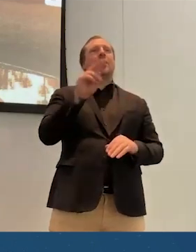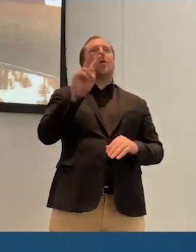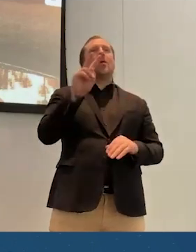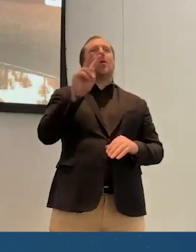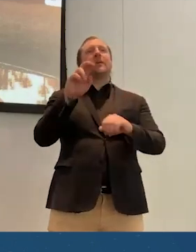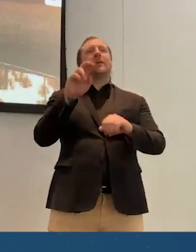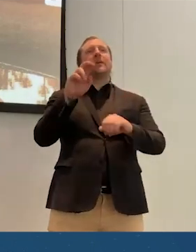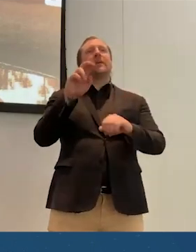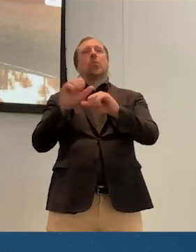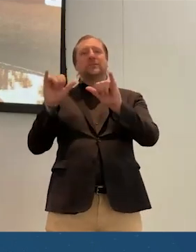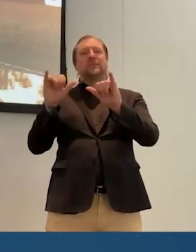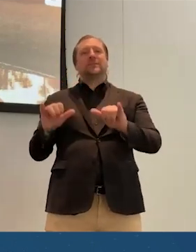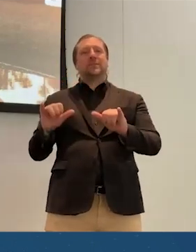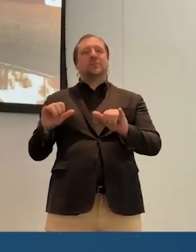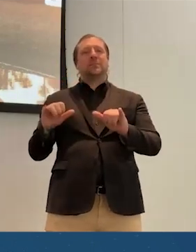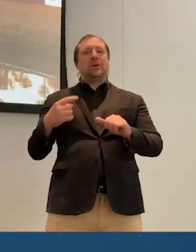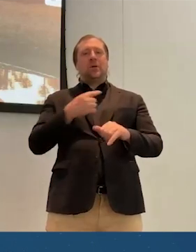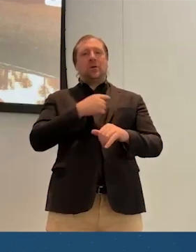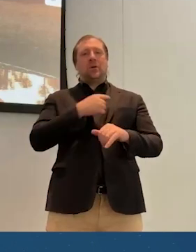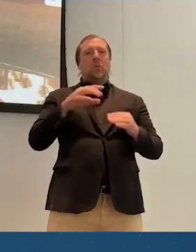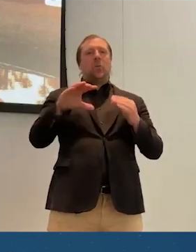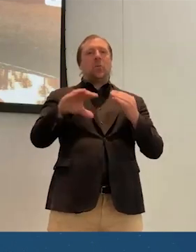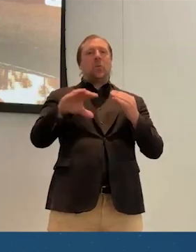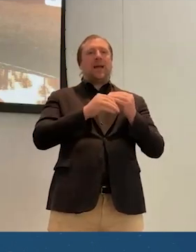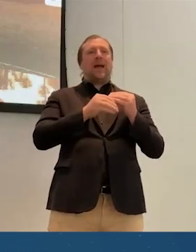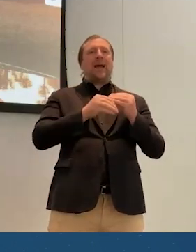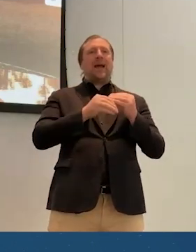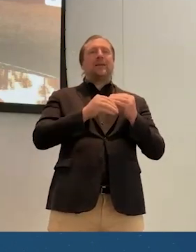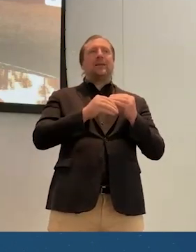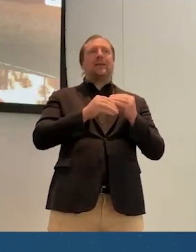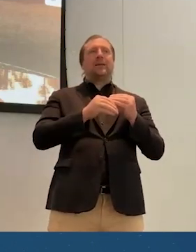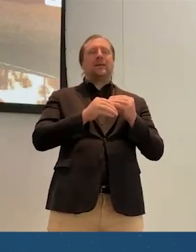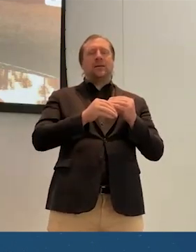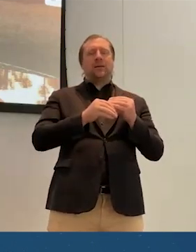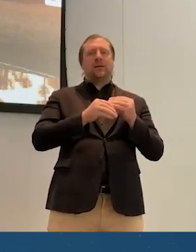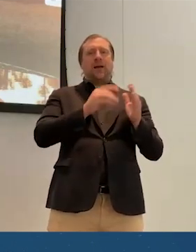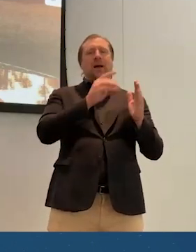we adopted a center design, a user-centered design process,